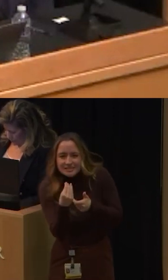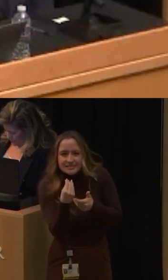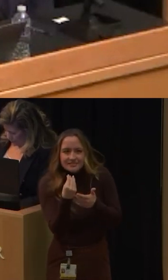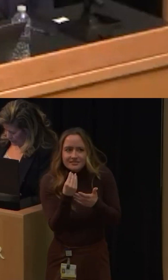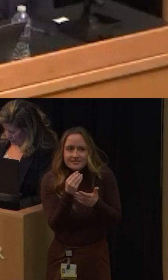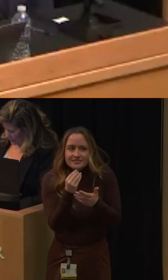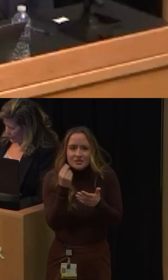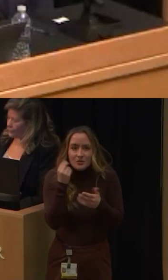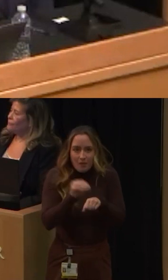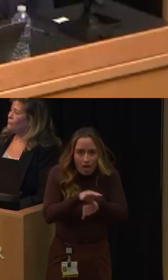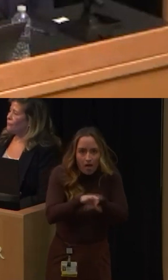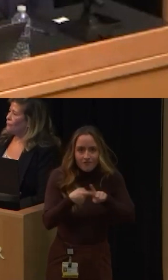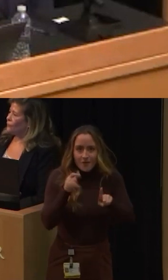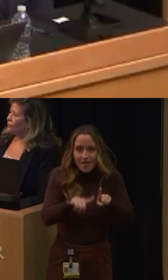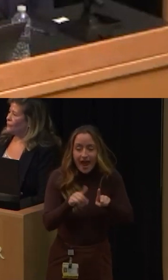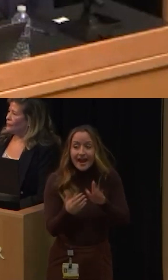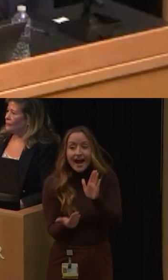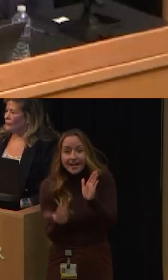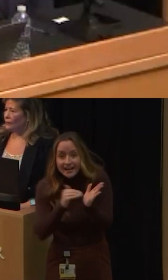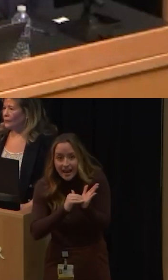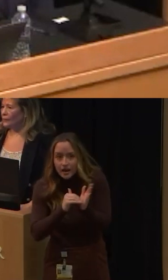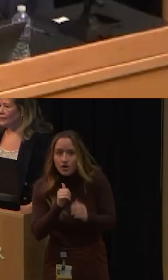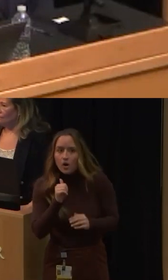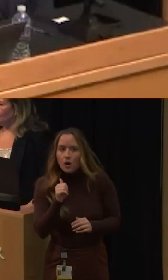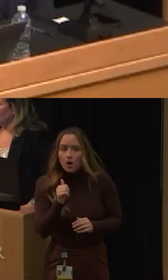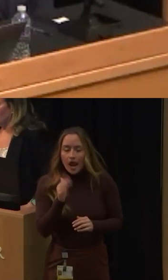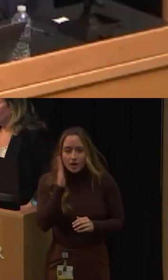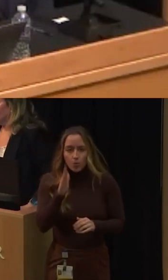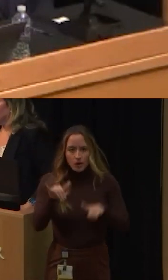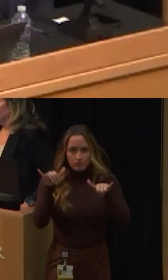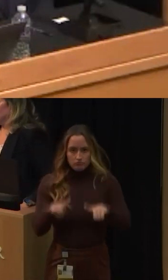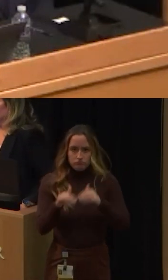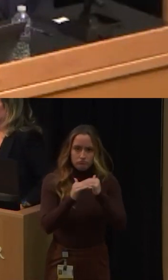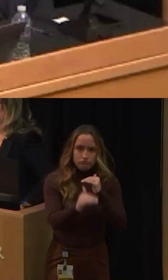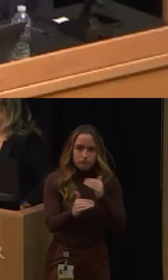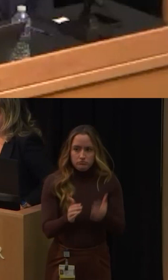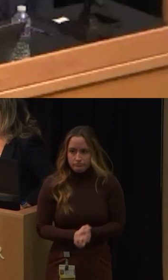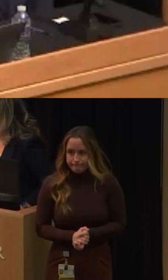we're not going, again, we're not going anywhere, and the RASE commission's report is just another sheet of paper.